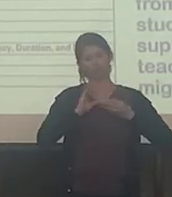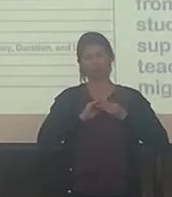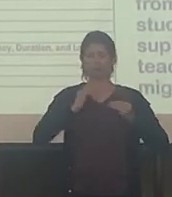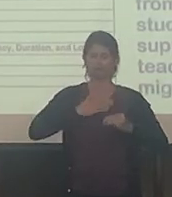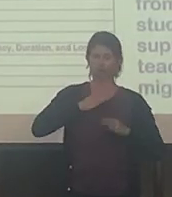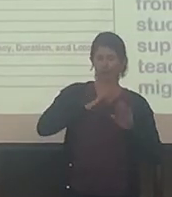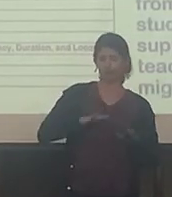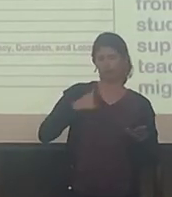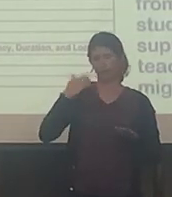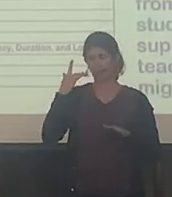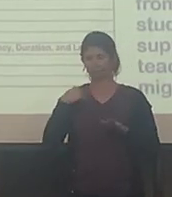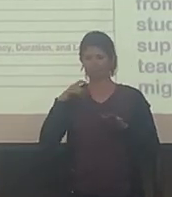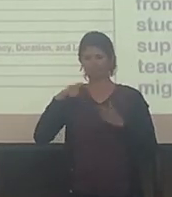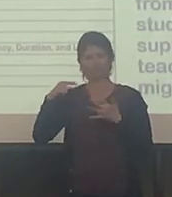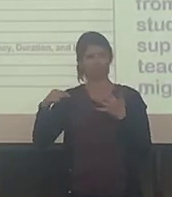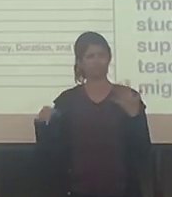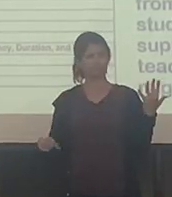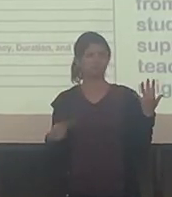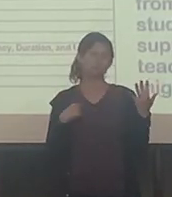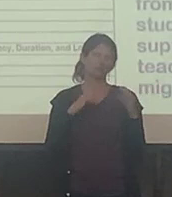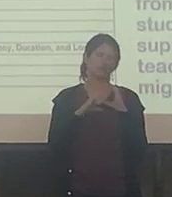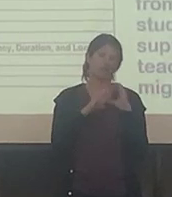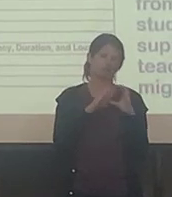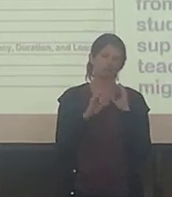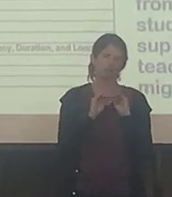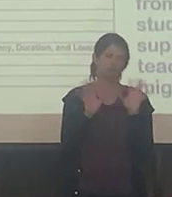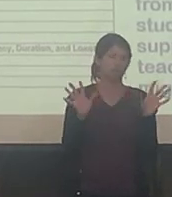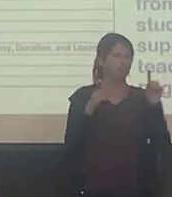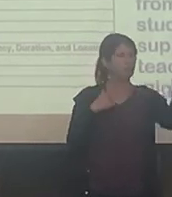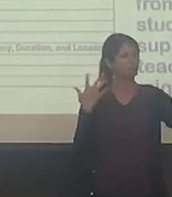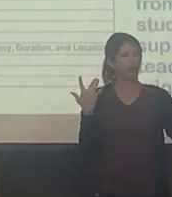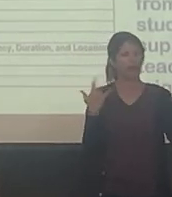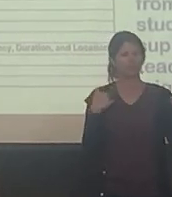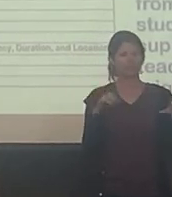listening and it depends on the age of this child why is she doing it i mean i'm old enough to